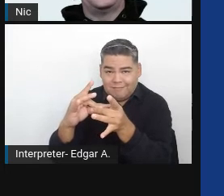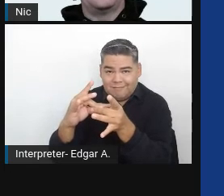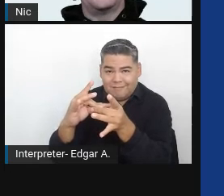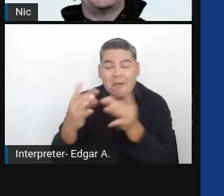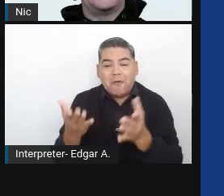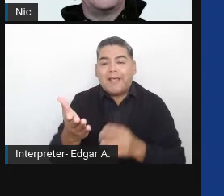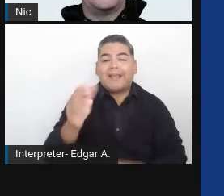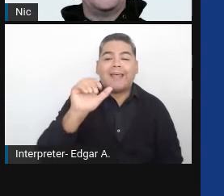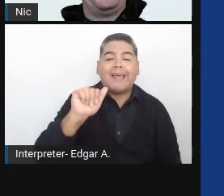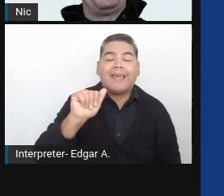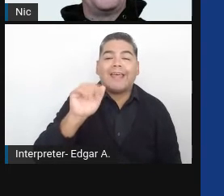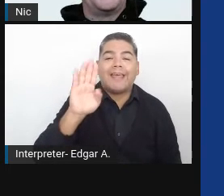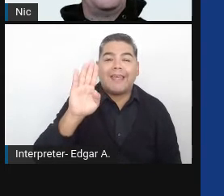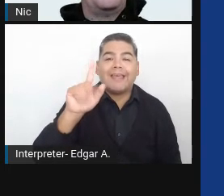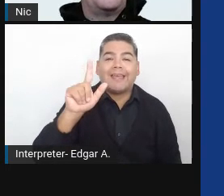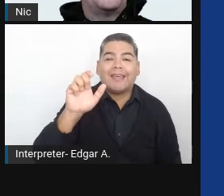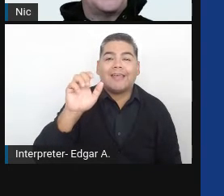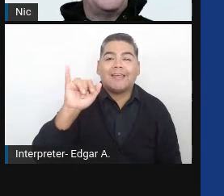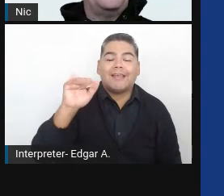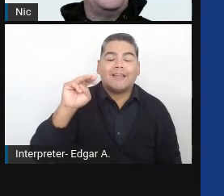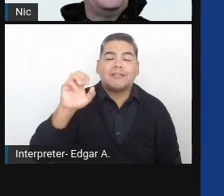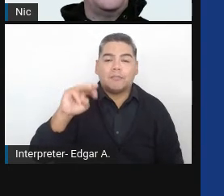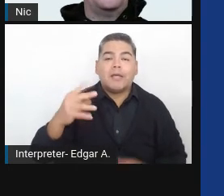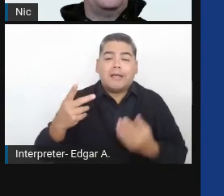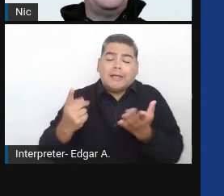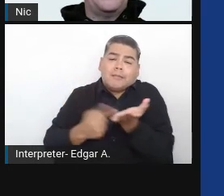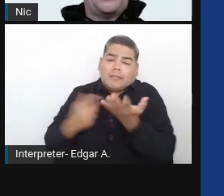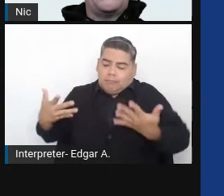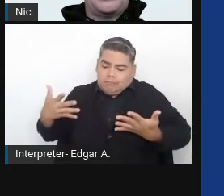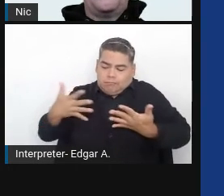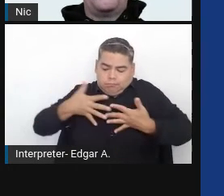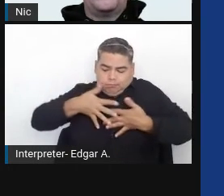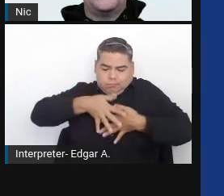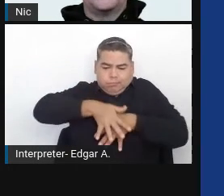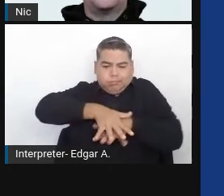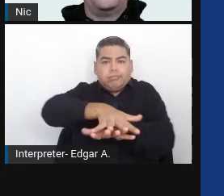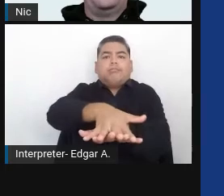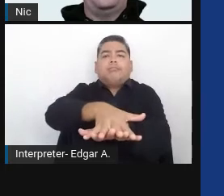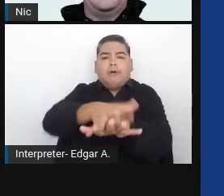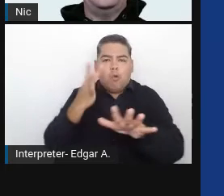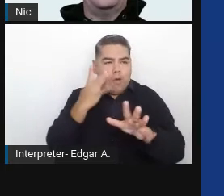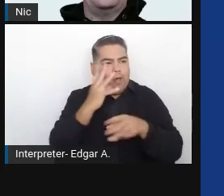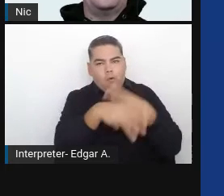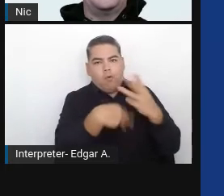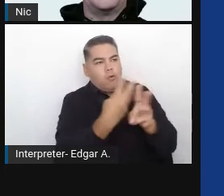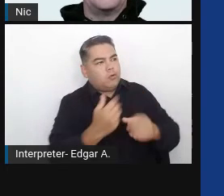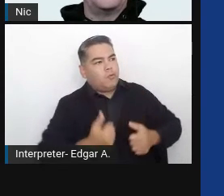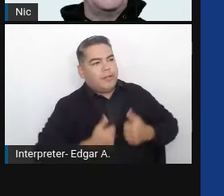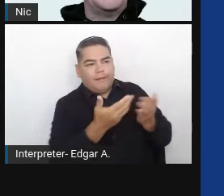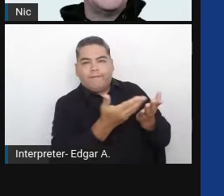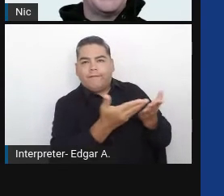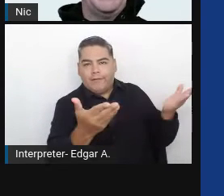because the society we live in, we are our projects, we reflect our organization.